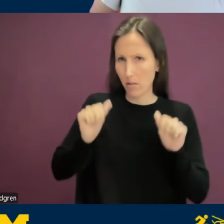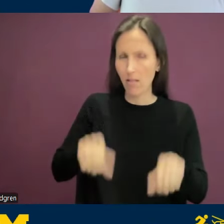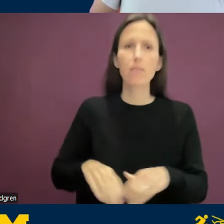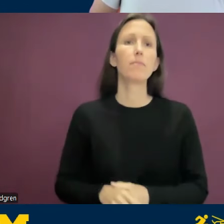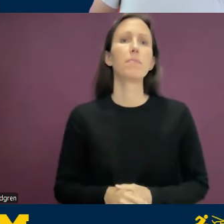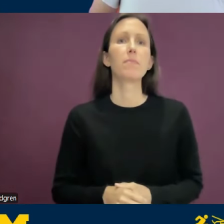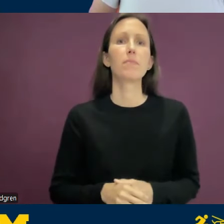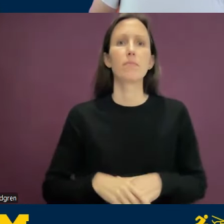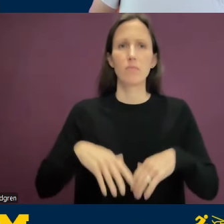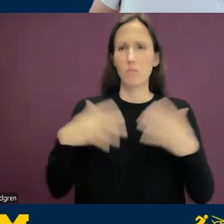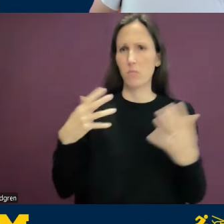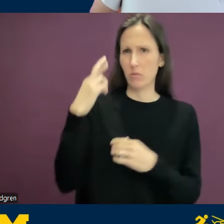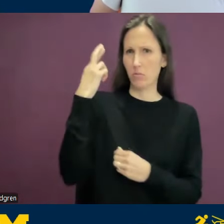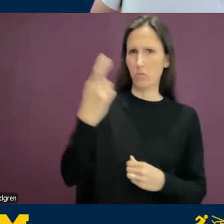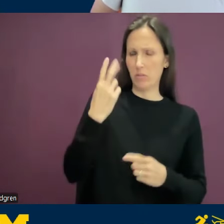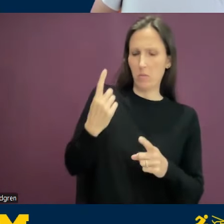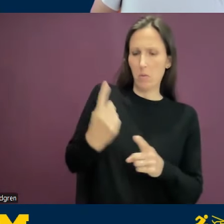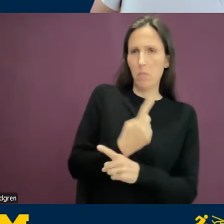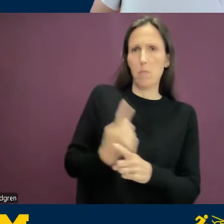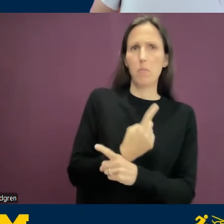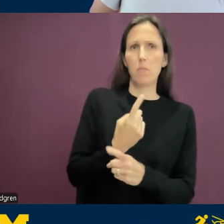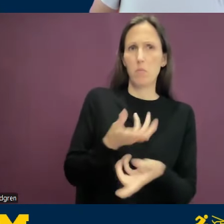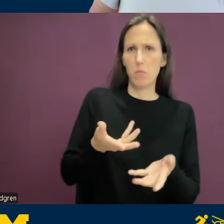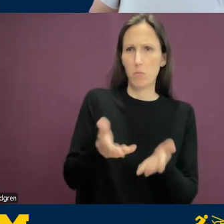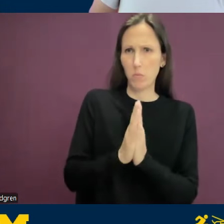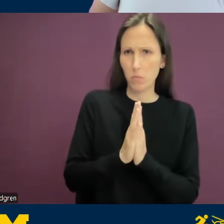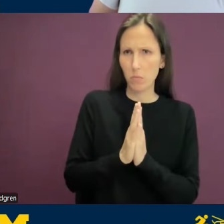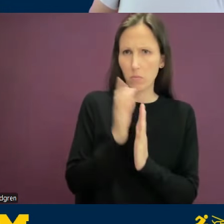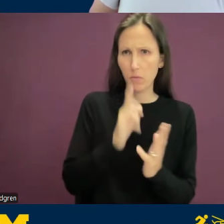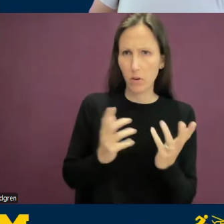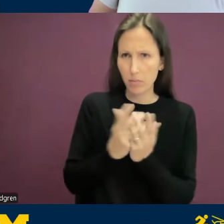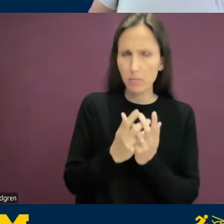What is a reasonable accommodation? A reasonable accommodation